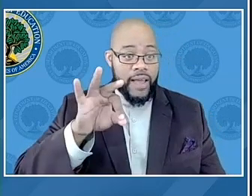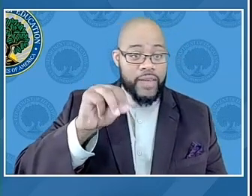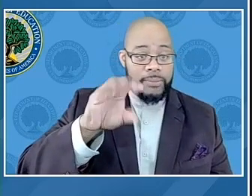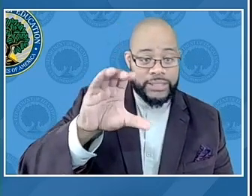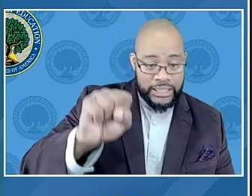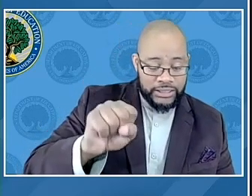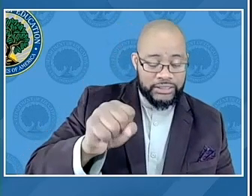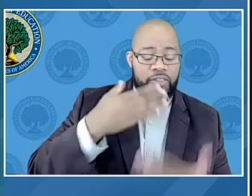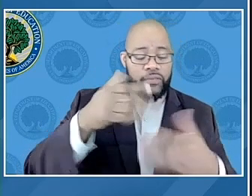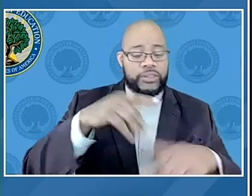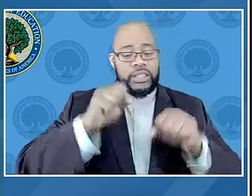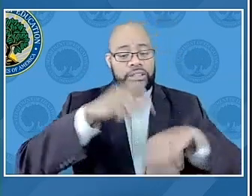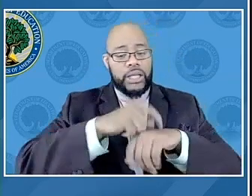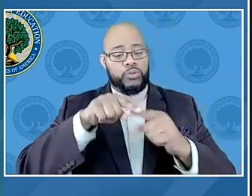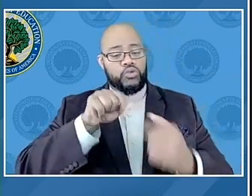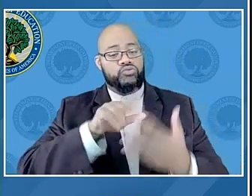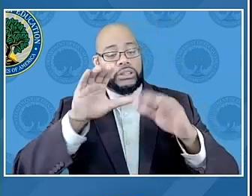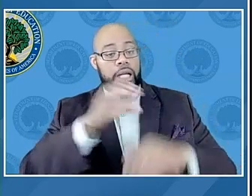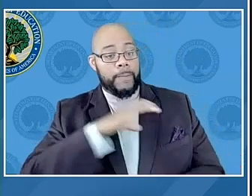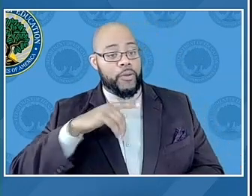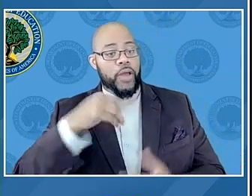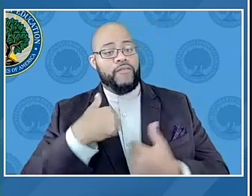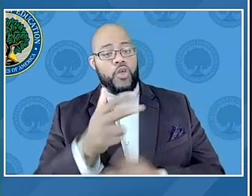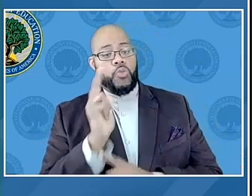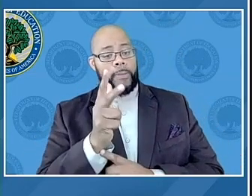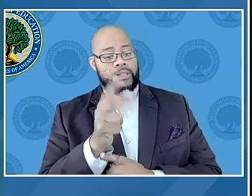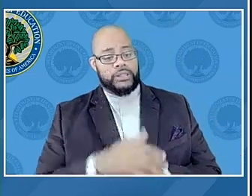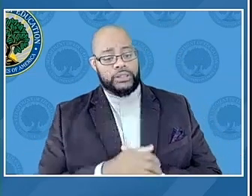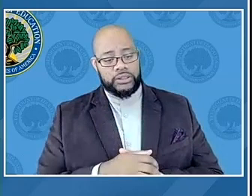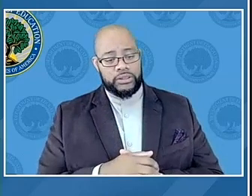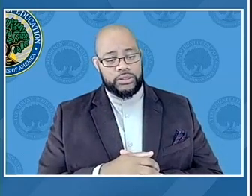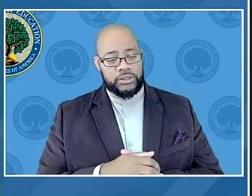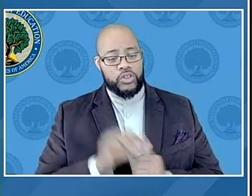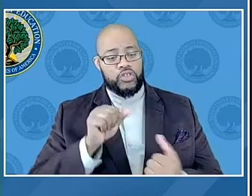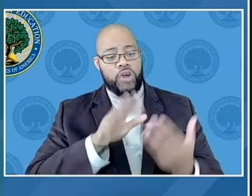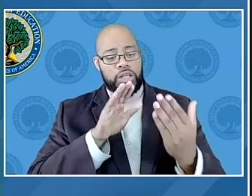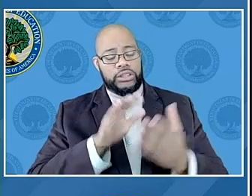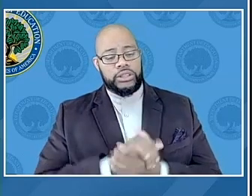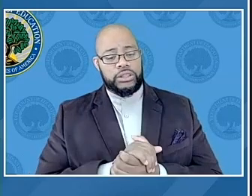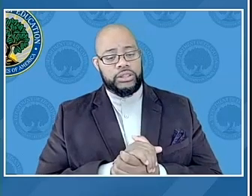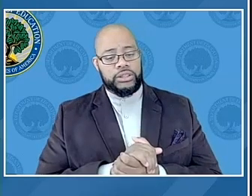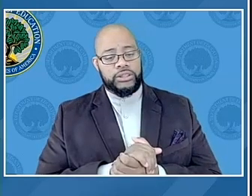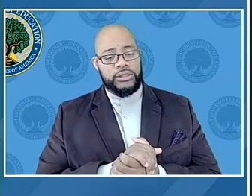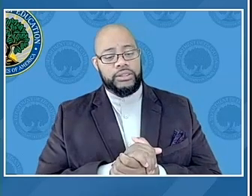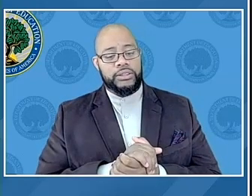And you have three minutes to address- address them. You will be given a